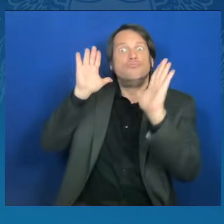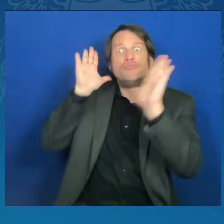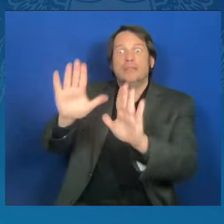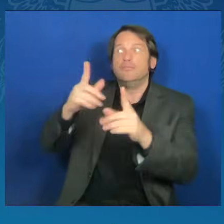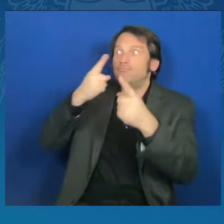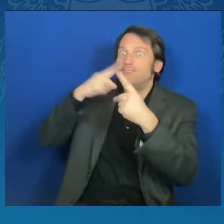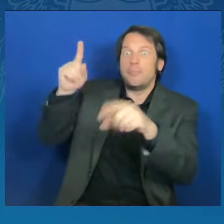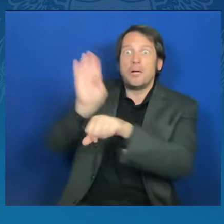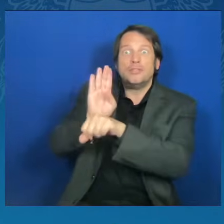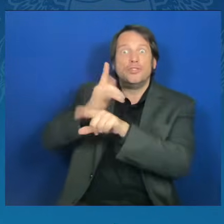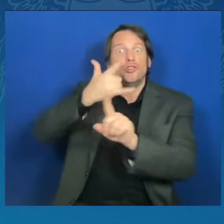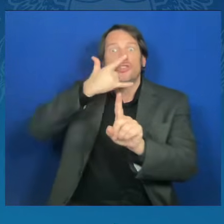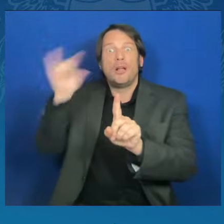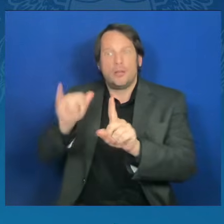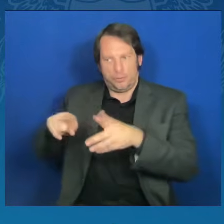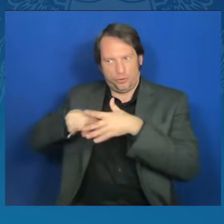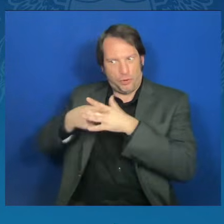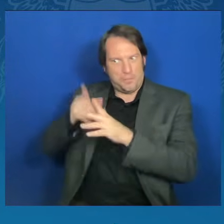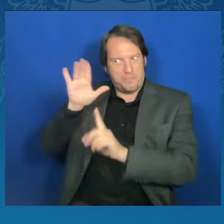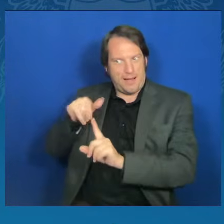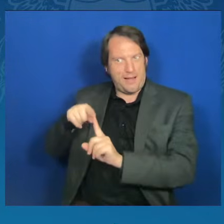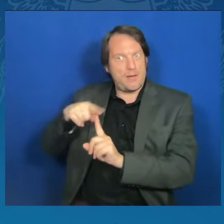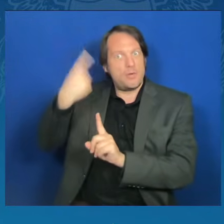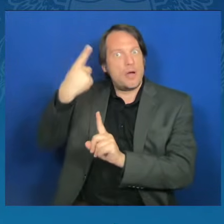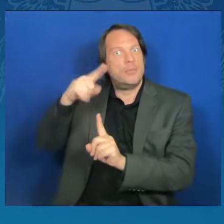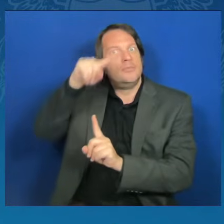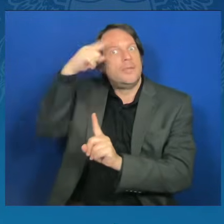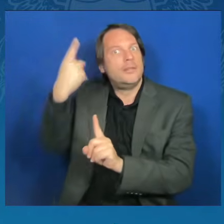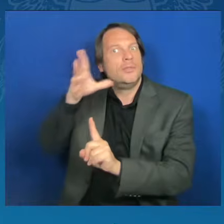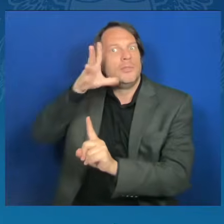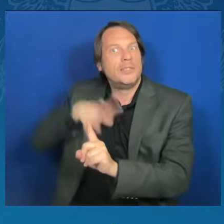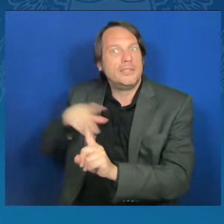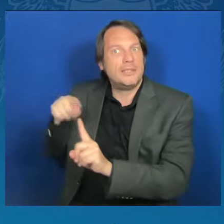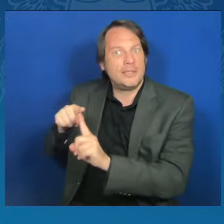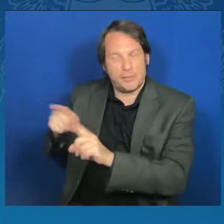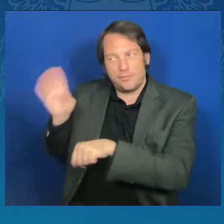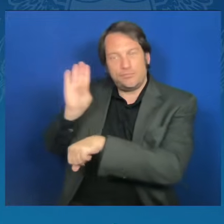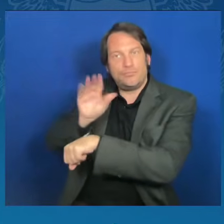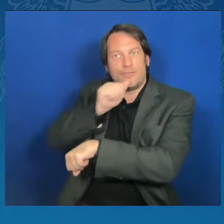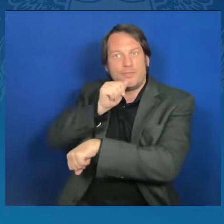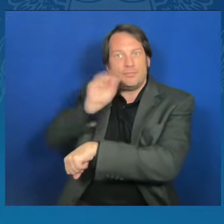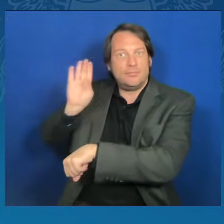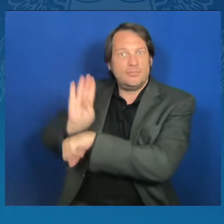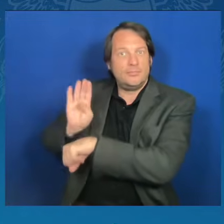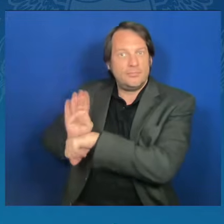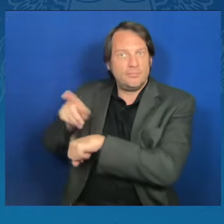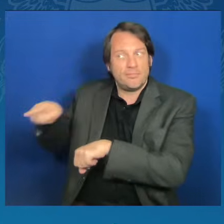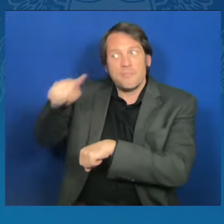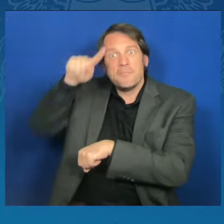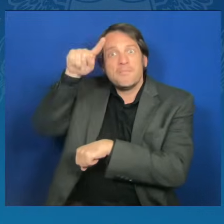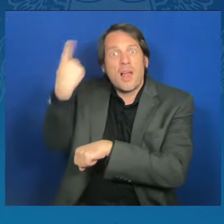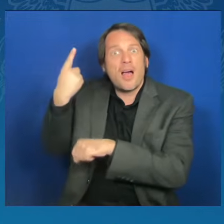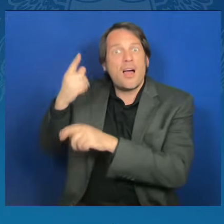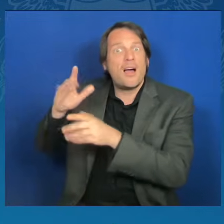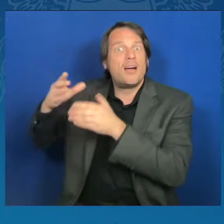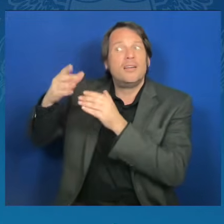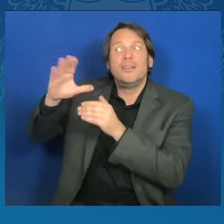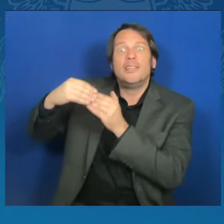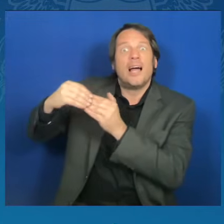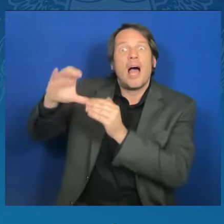black led companies receive only 1% of venture funding ,and only 2% of venture funding goes to women.